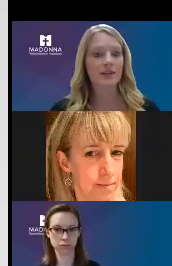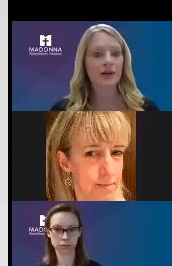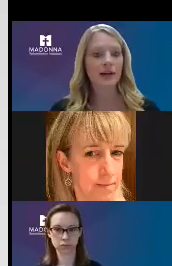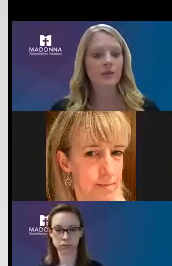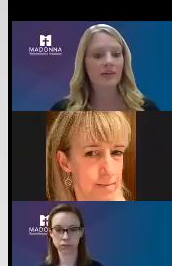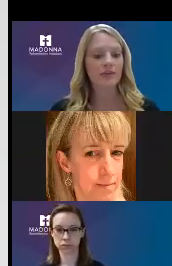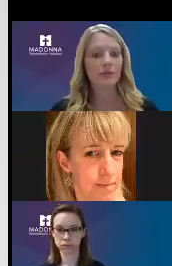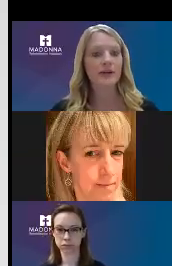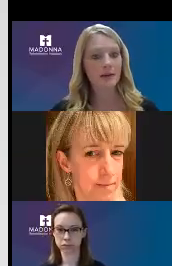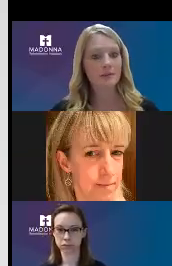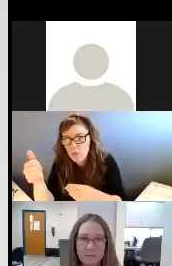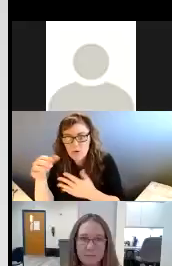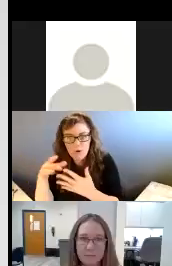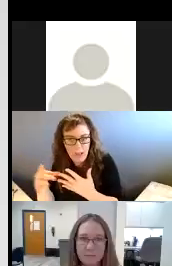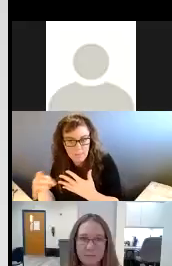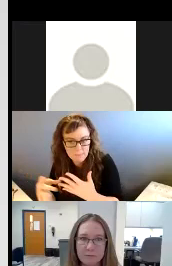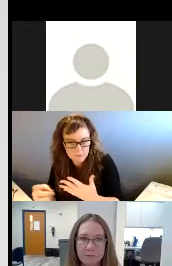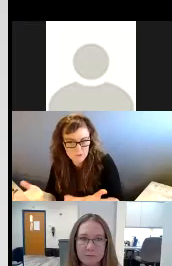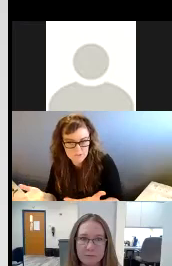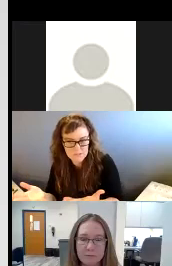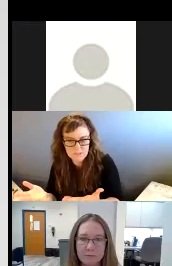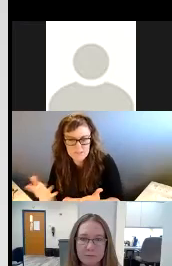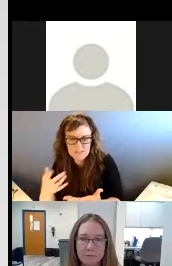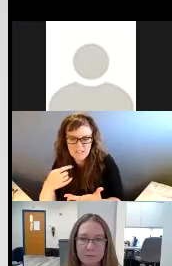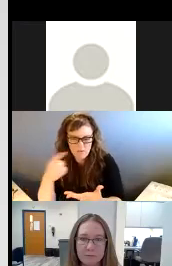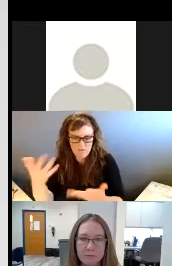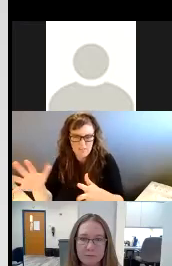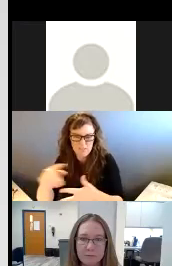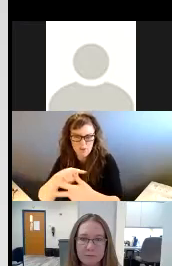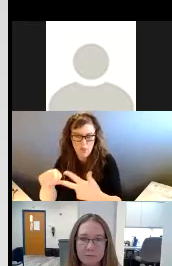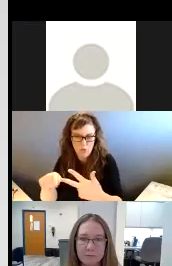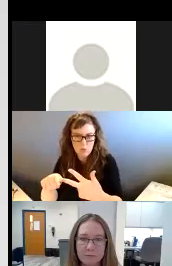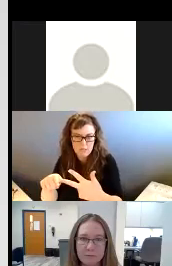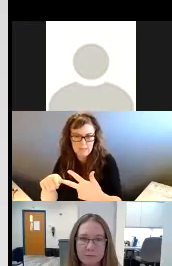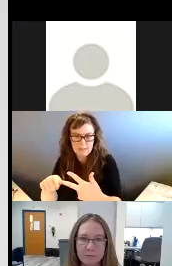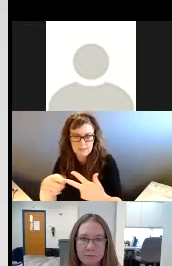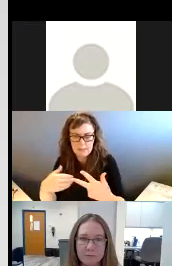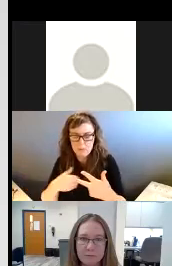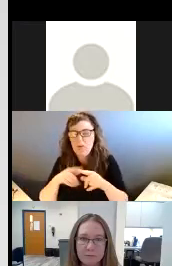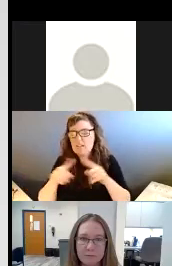LIKE YOU HEARD, WE HAVE THREE OPTIONS FOR OUR DIFFERENT METHODS OF SERVICE DELIVERY, SO IF